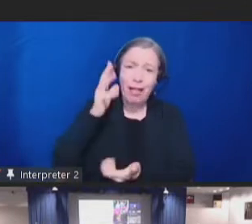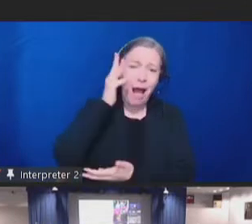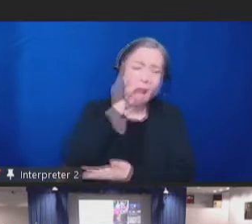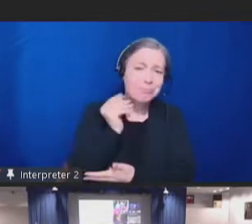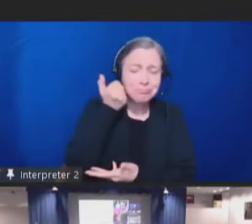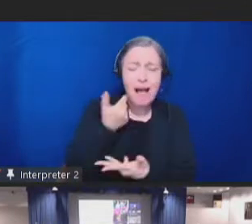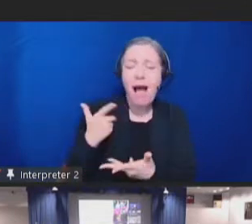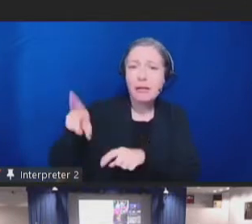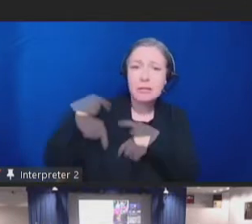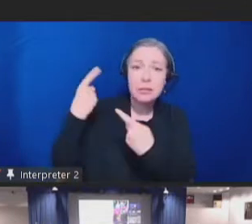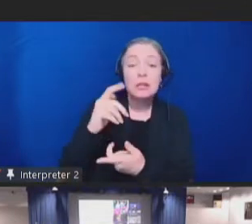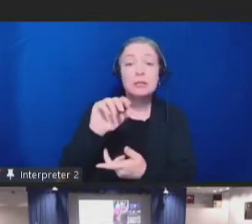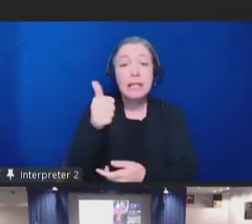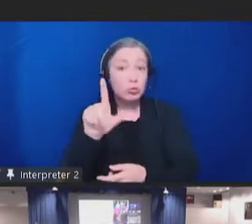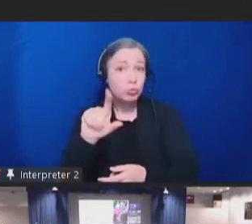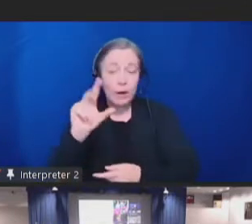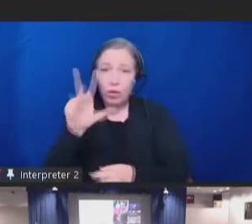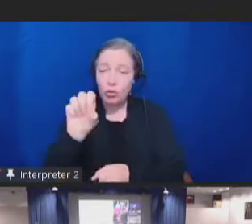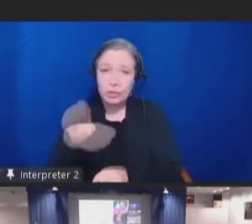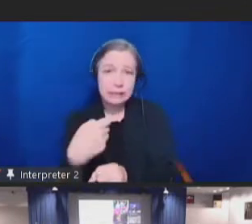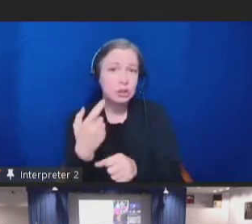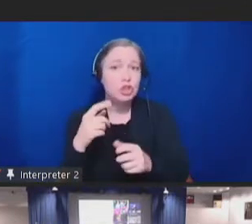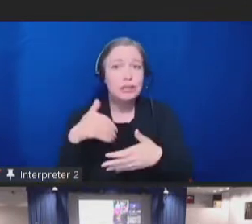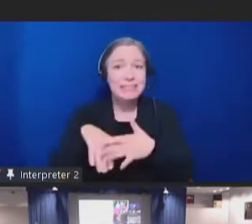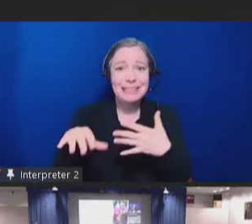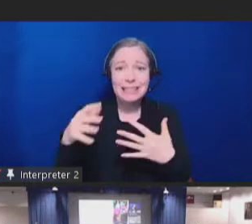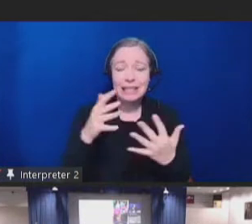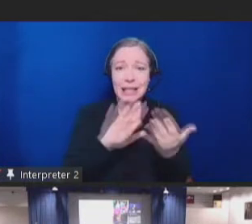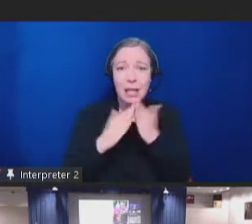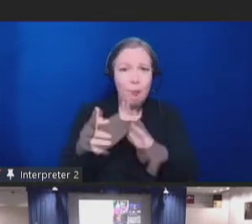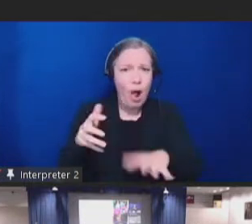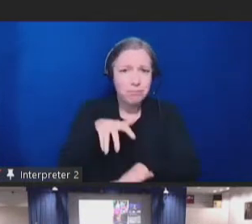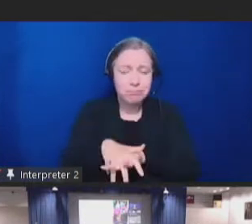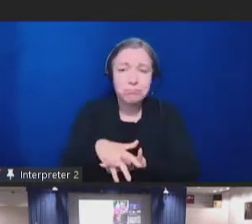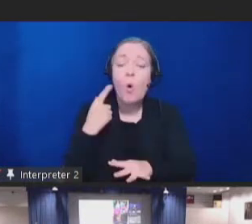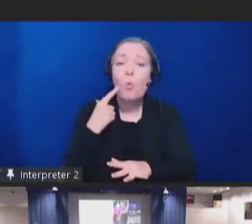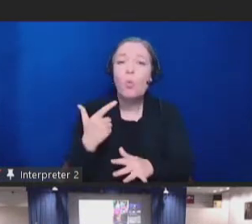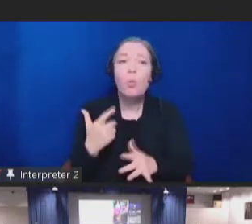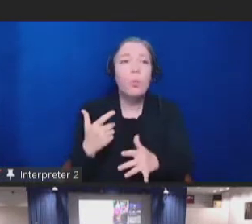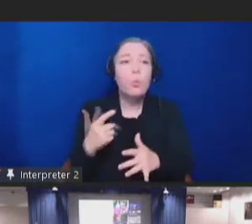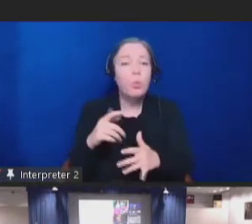result, we were able to produce tens of thousands of culturally competent and linguistically